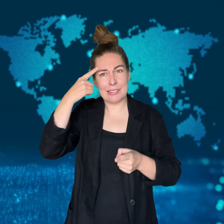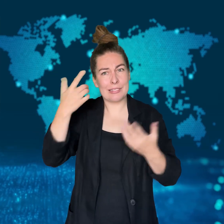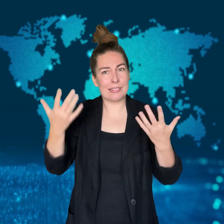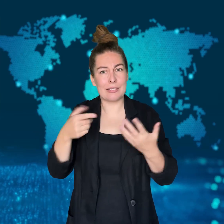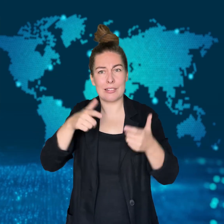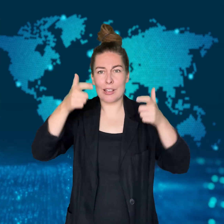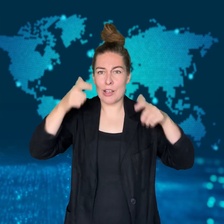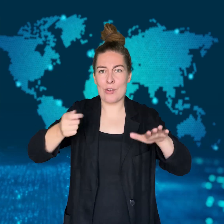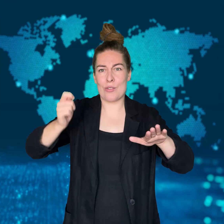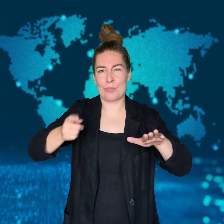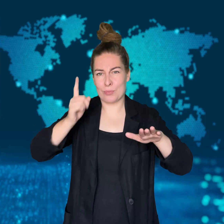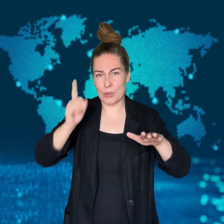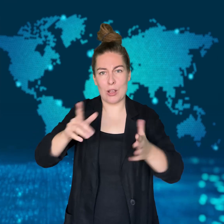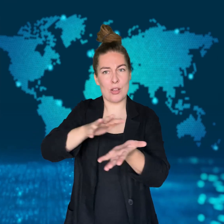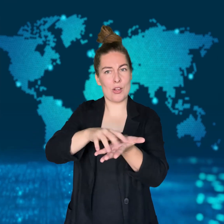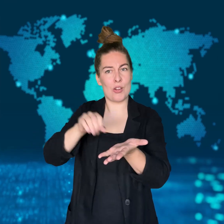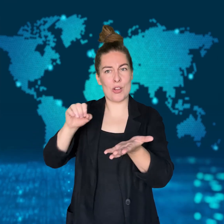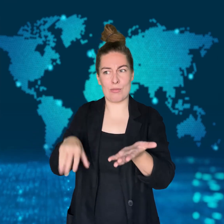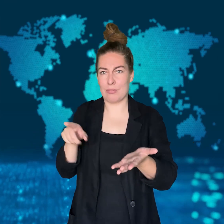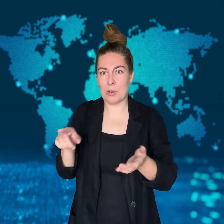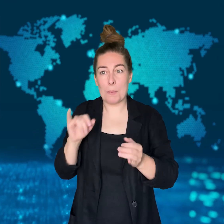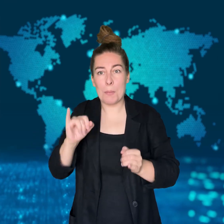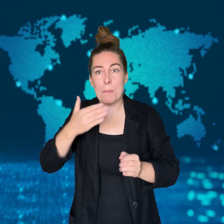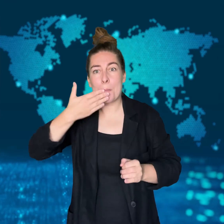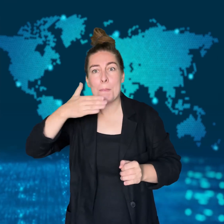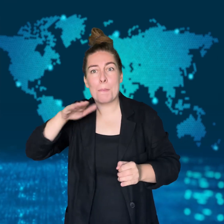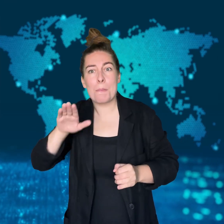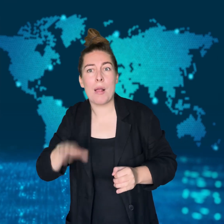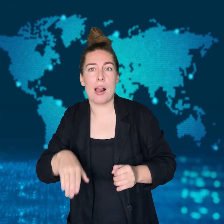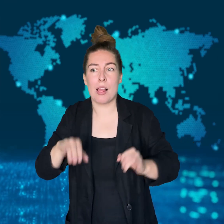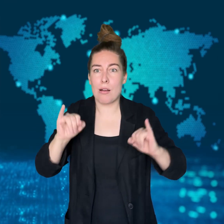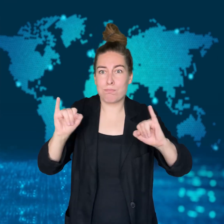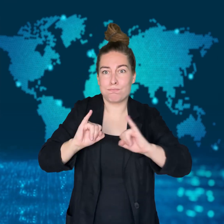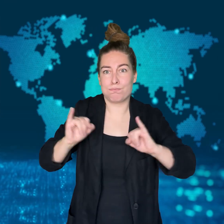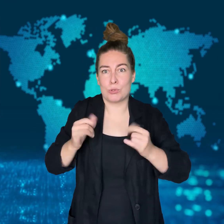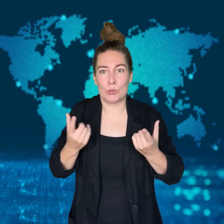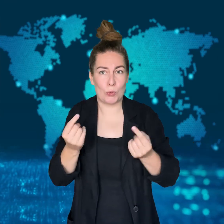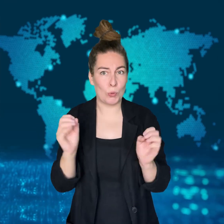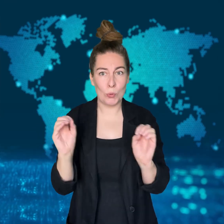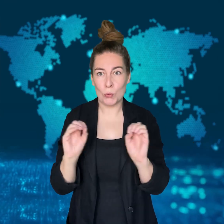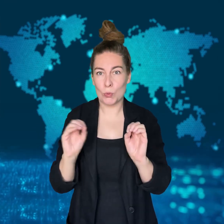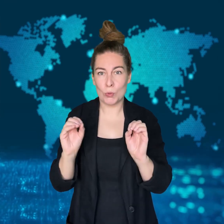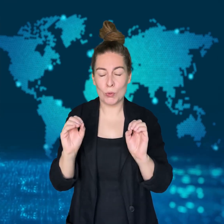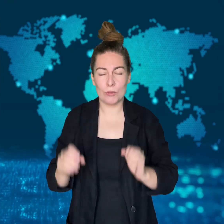Vega believes the case should be thrown out as they did nothing wrong.